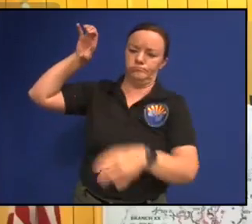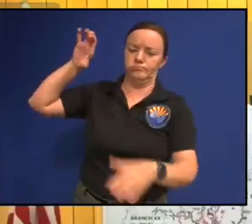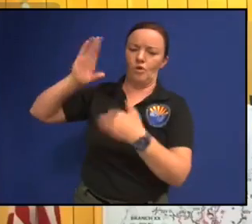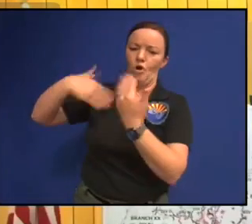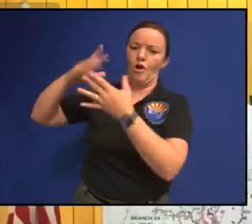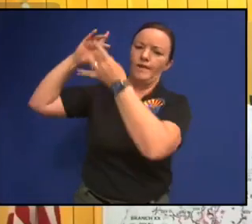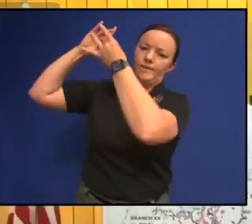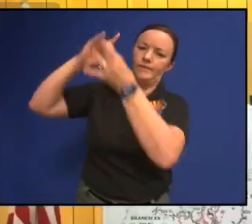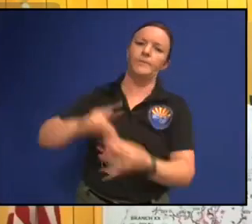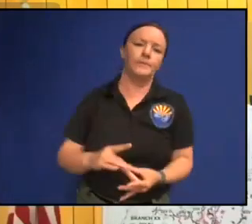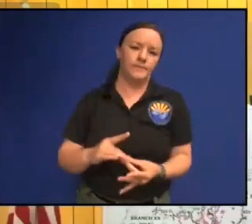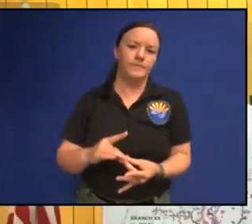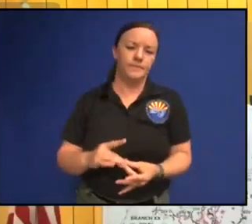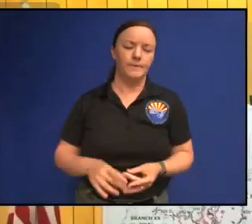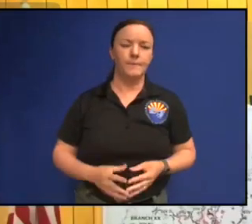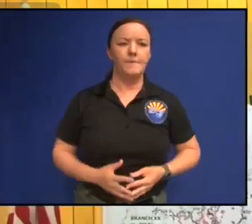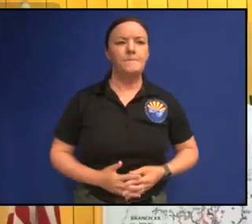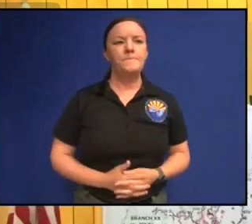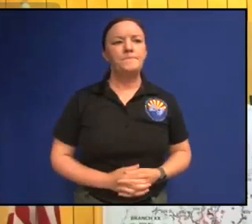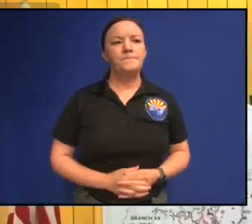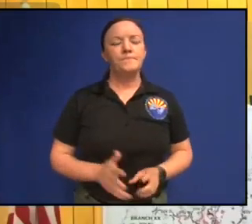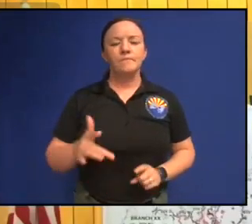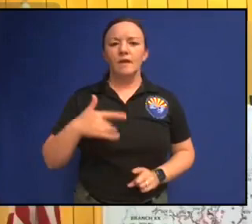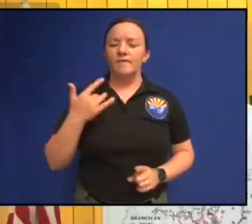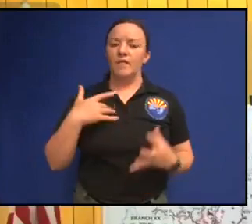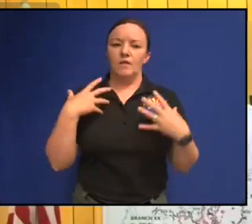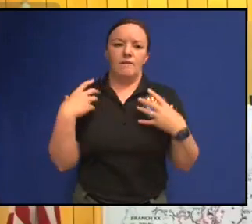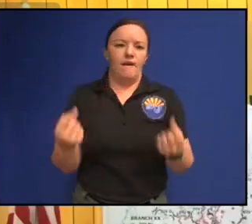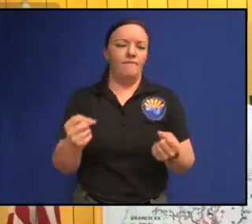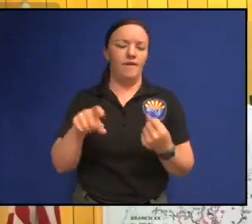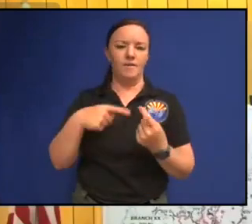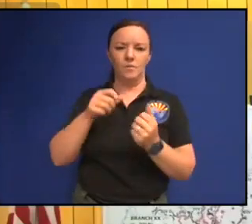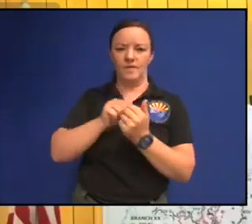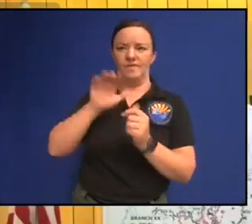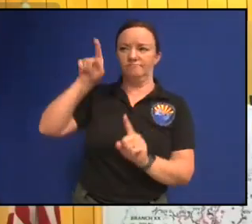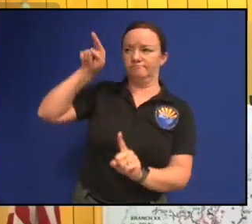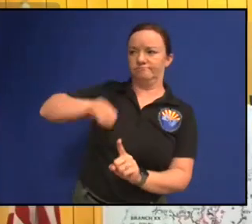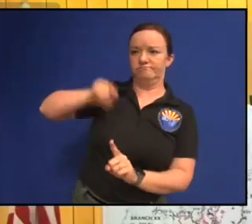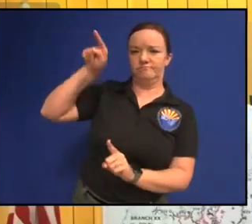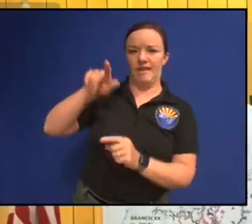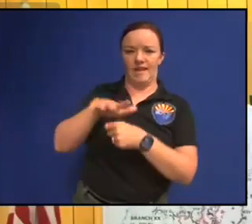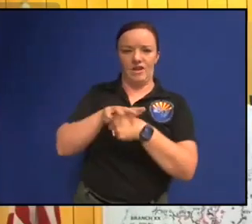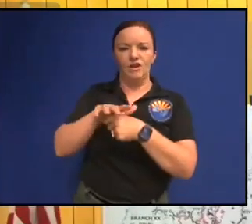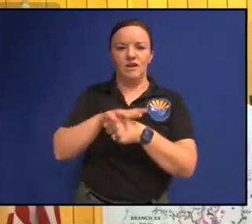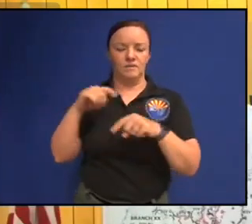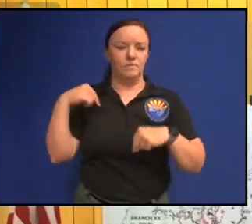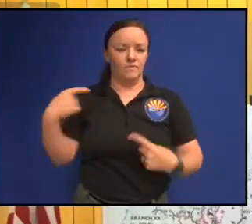SO WE FEEL REALLY GOOD ABOUT THIS AREA SO FAR. WE'LL TALK ABOUT DIVISION VICTOR, THIS CONTINGENCY LINE